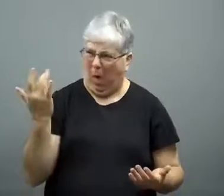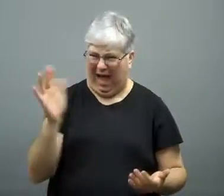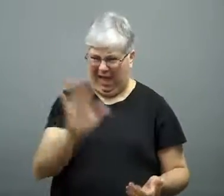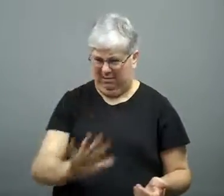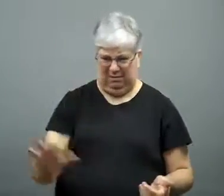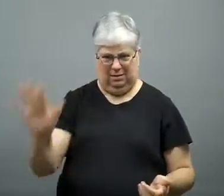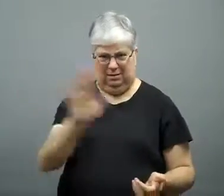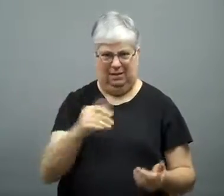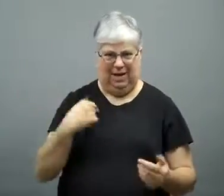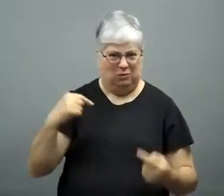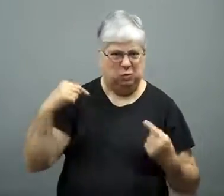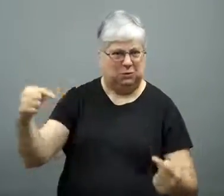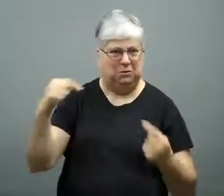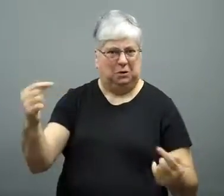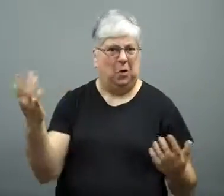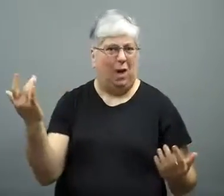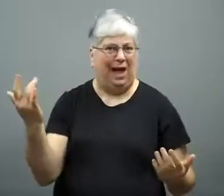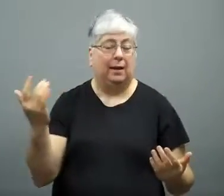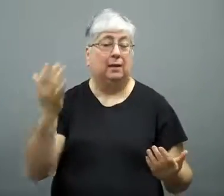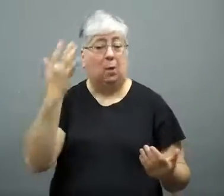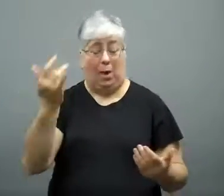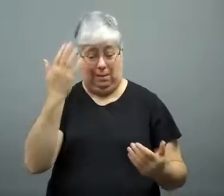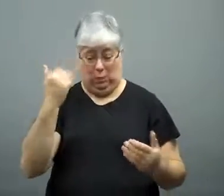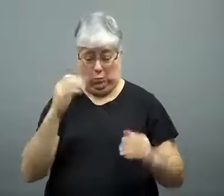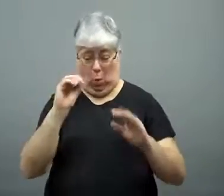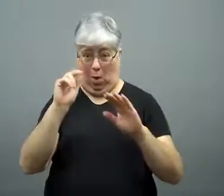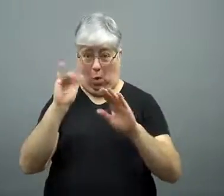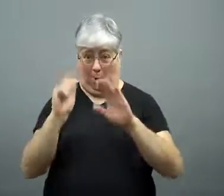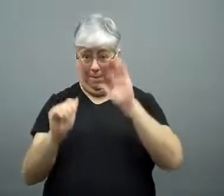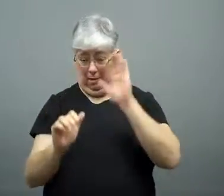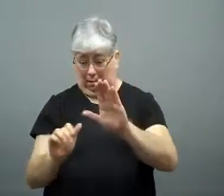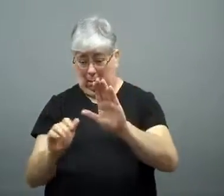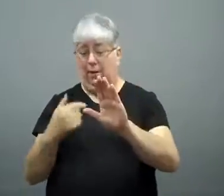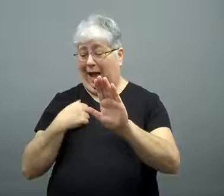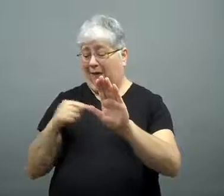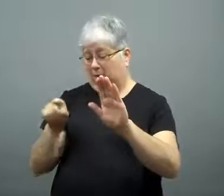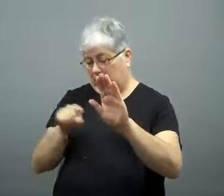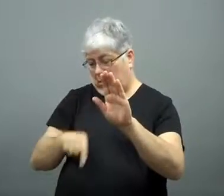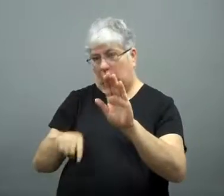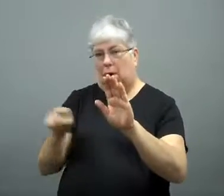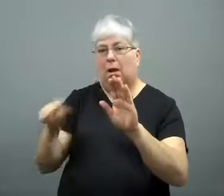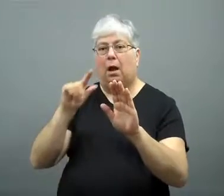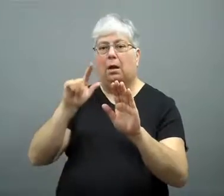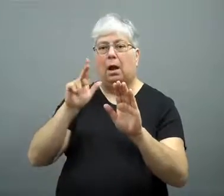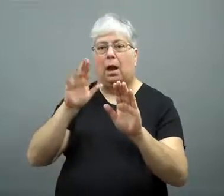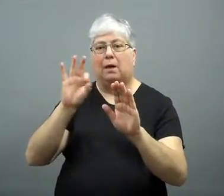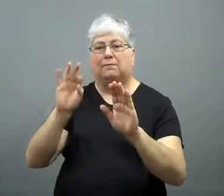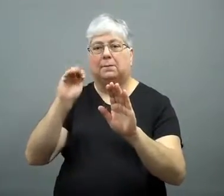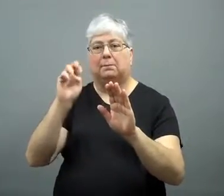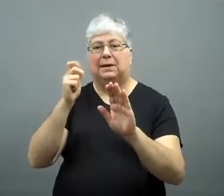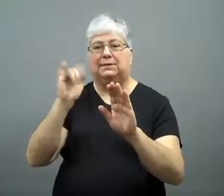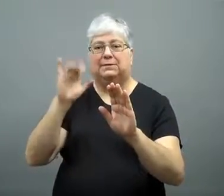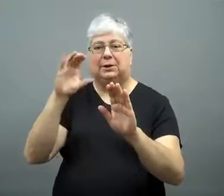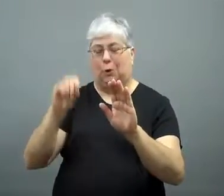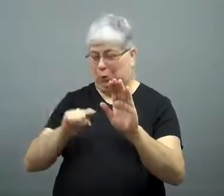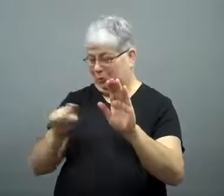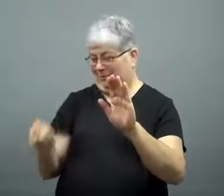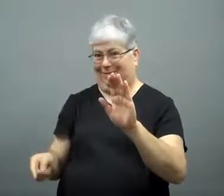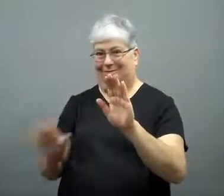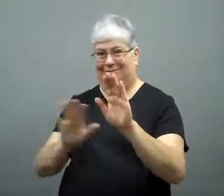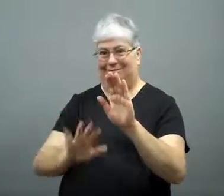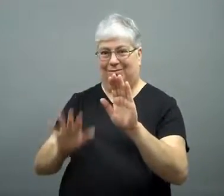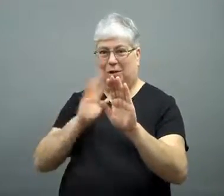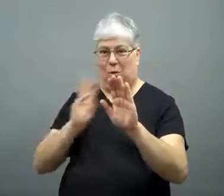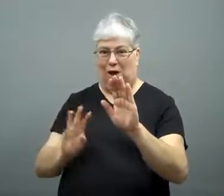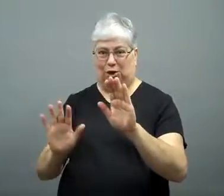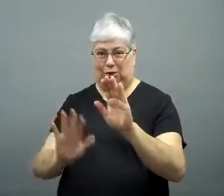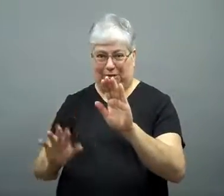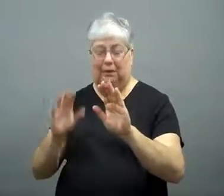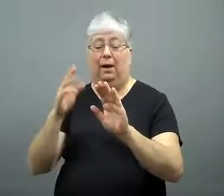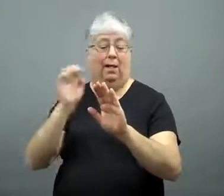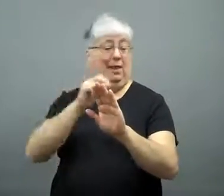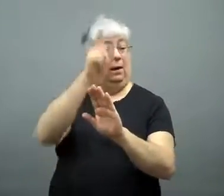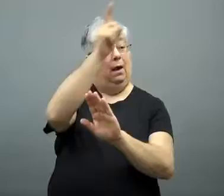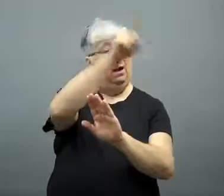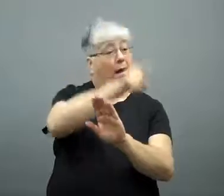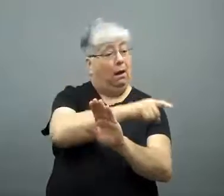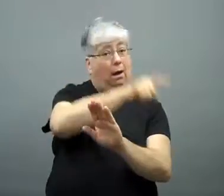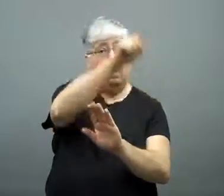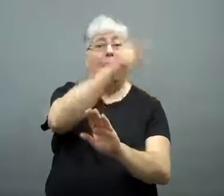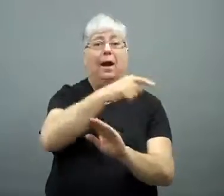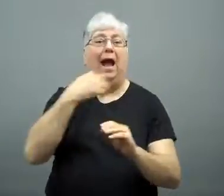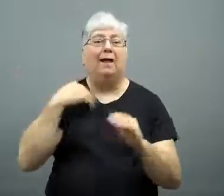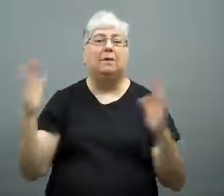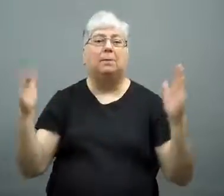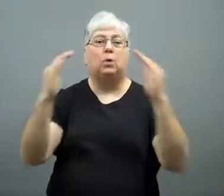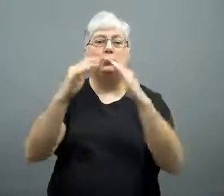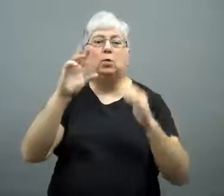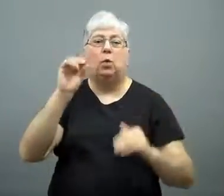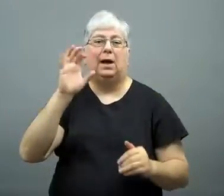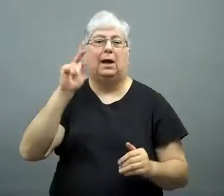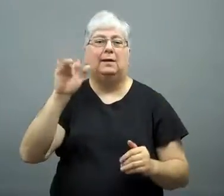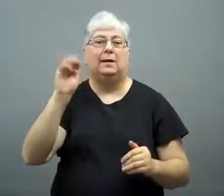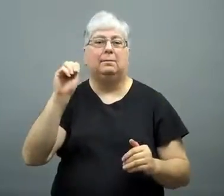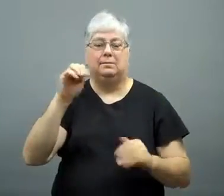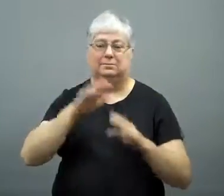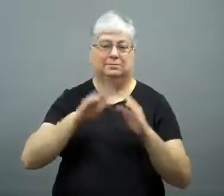This area gets so many because it lies between the Gulf of Mexico to the south